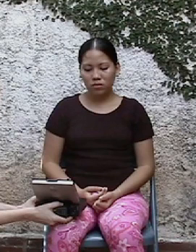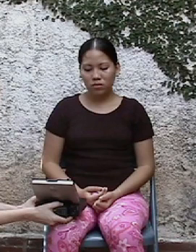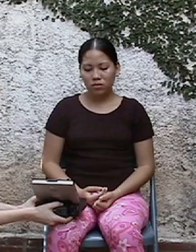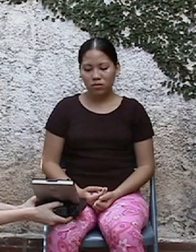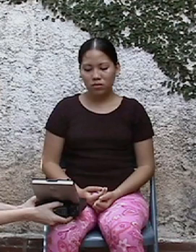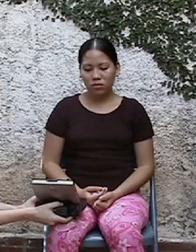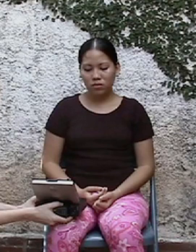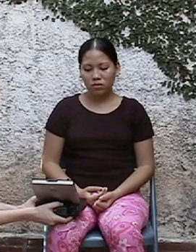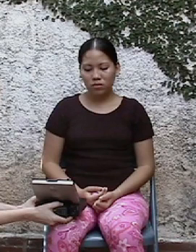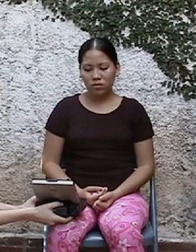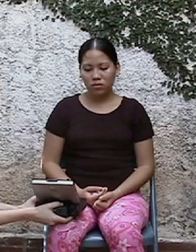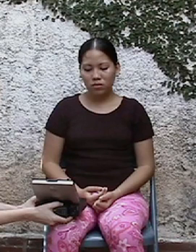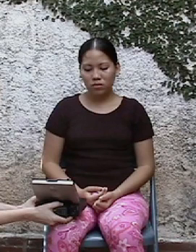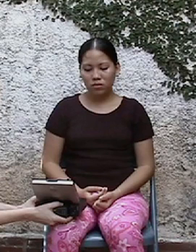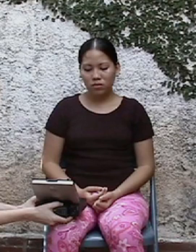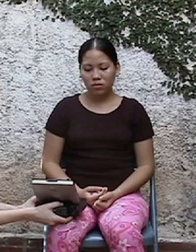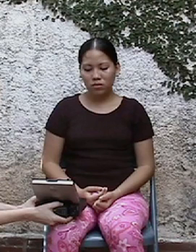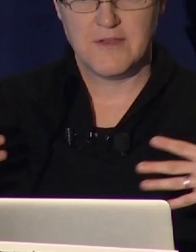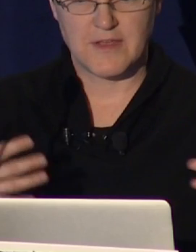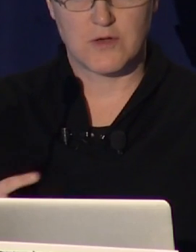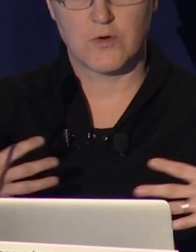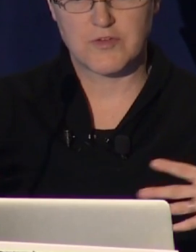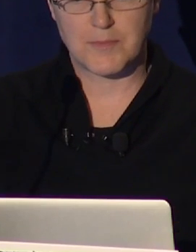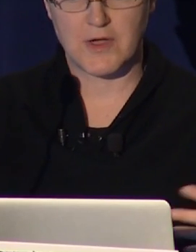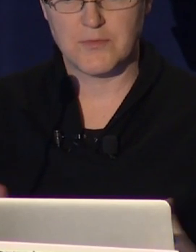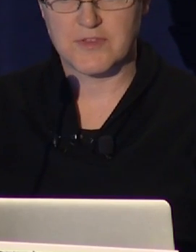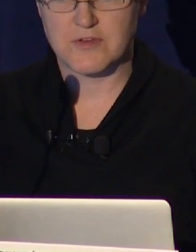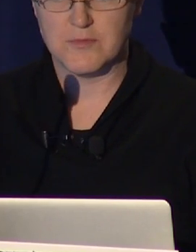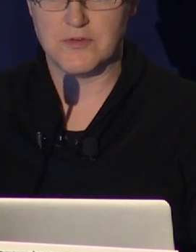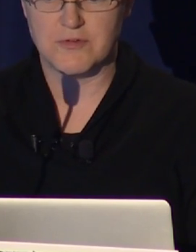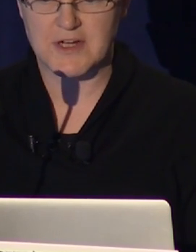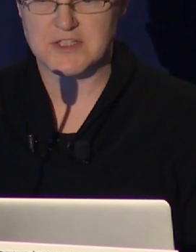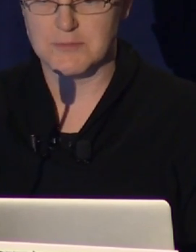being produced in particular locations that correspond with the direction of